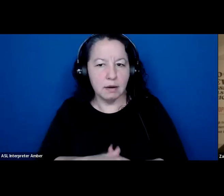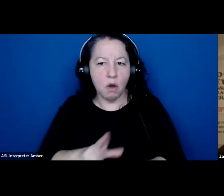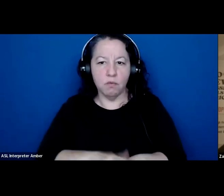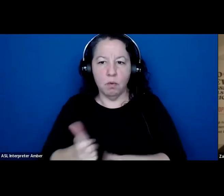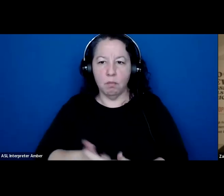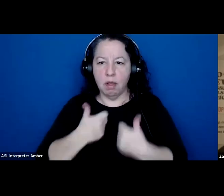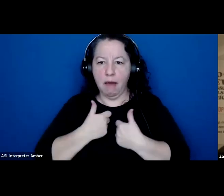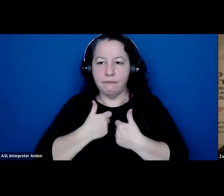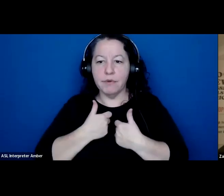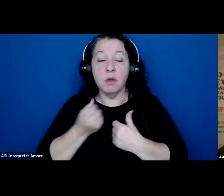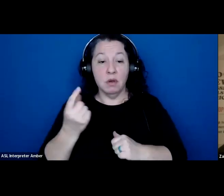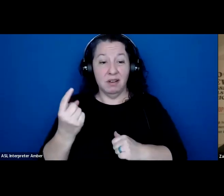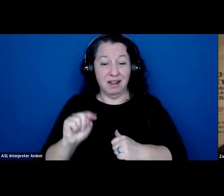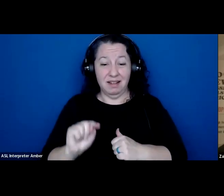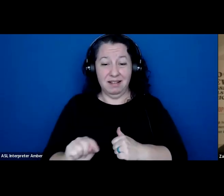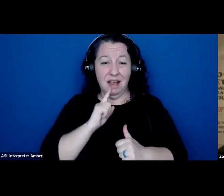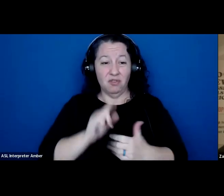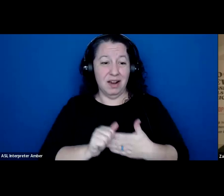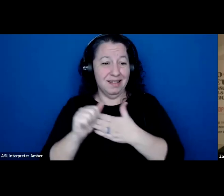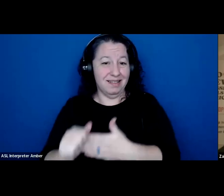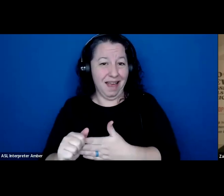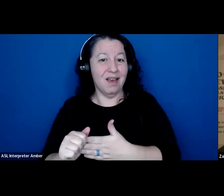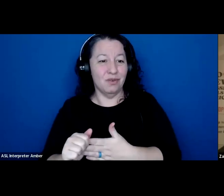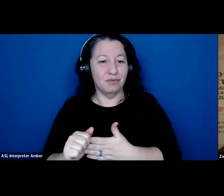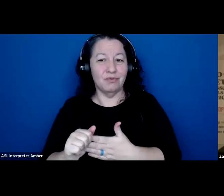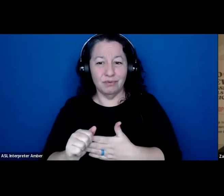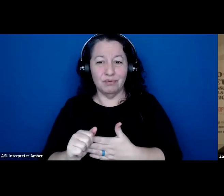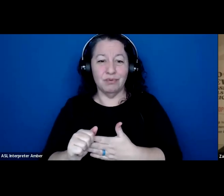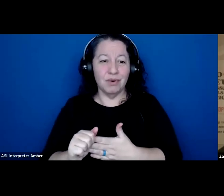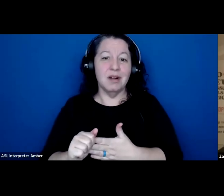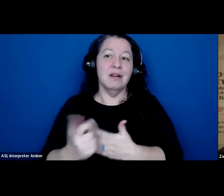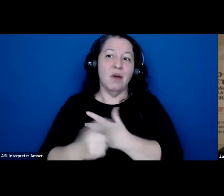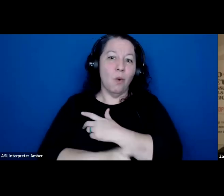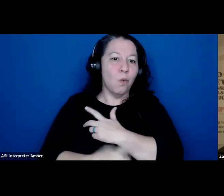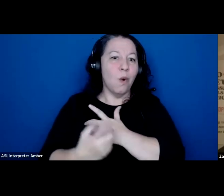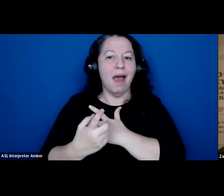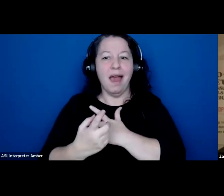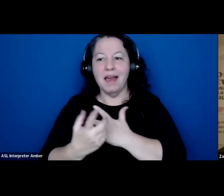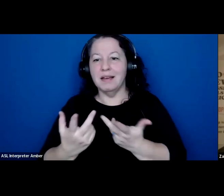And in turn, this has led to the collapse of waste management systems, including, you know, water treatment, water